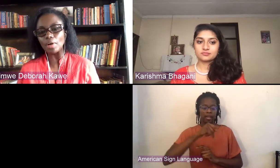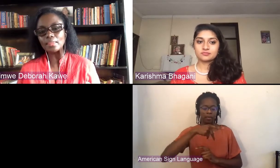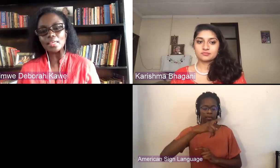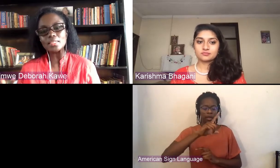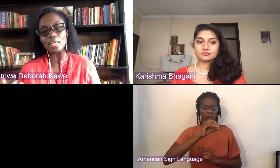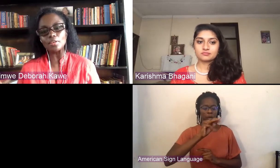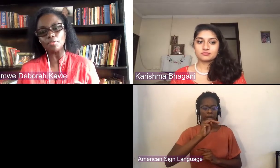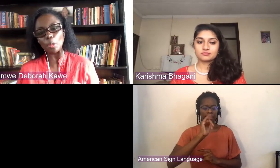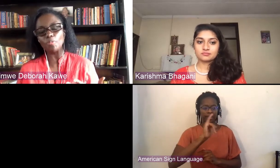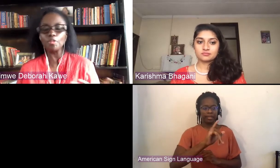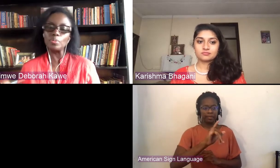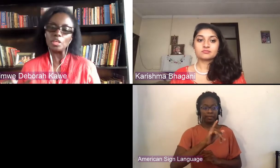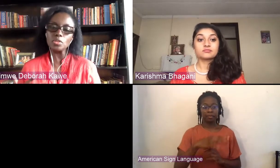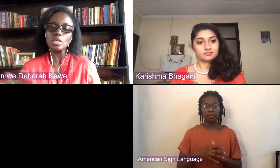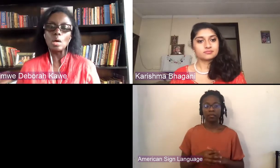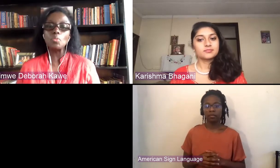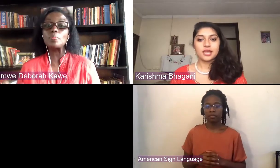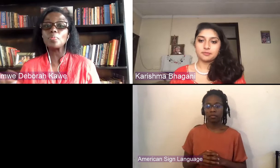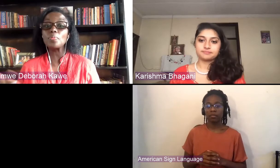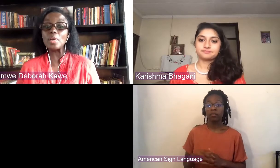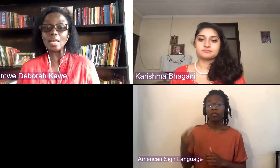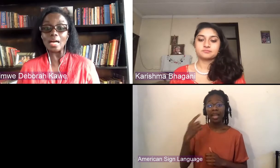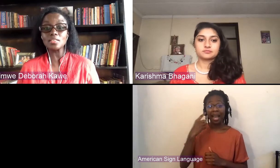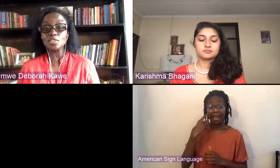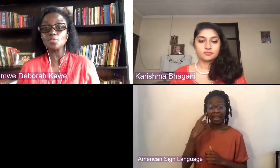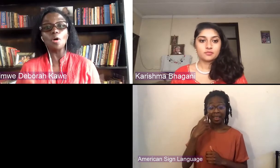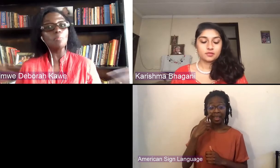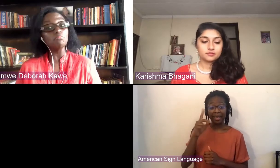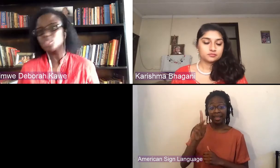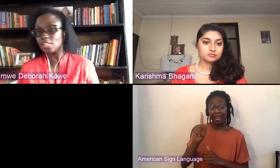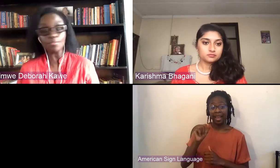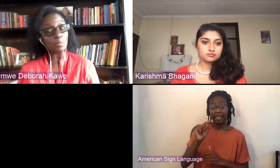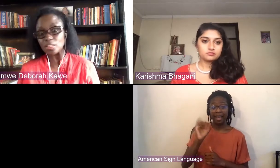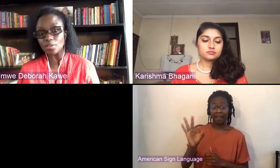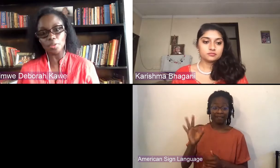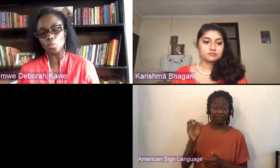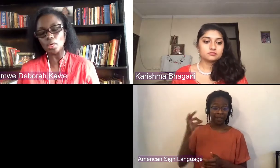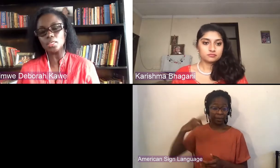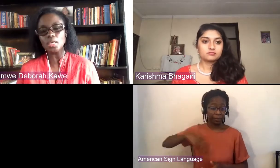I think is kind of helpful because we bring artists from different parts of the world.